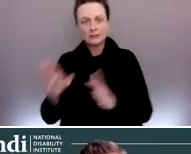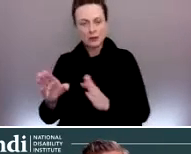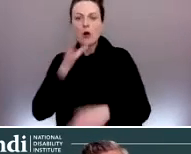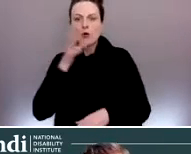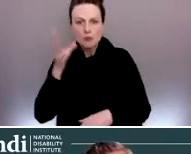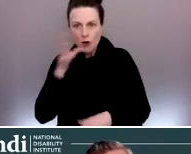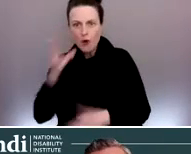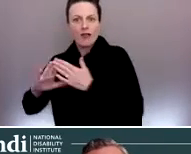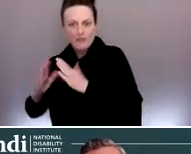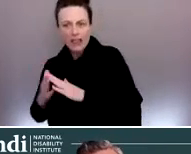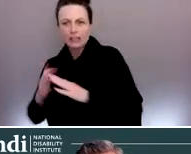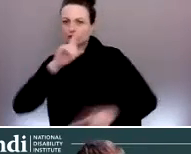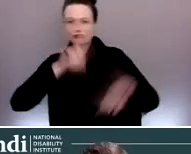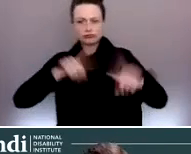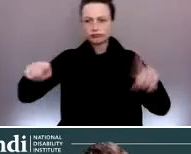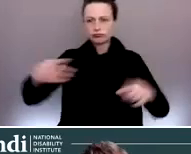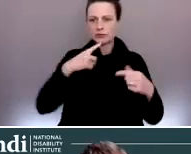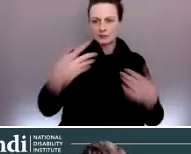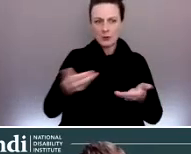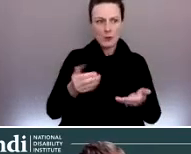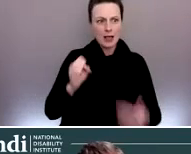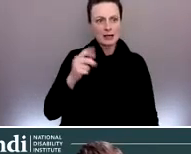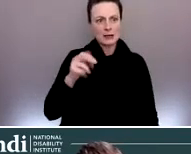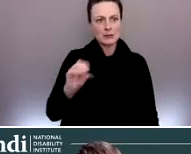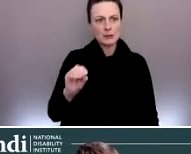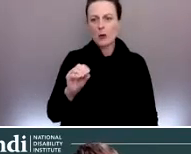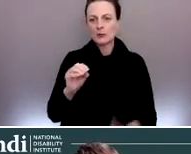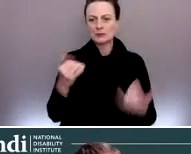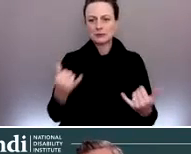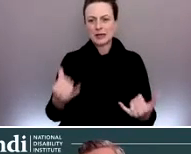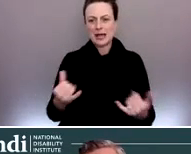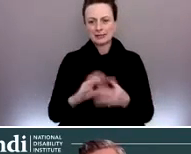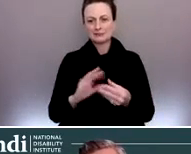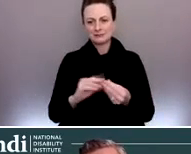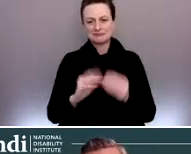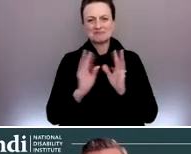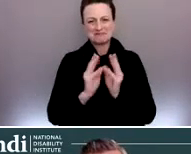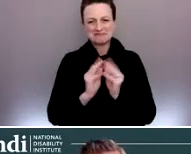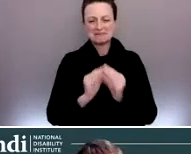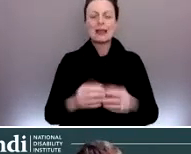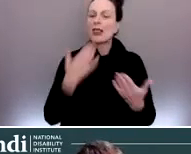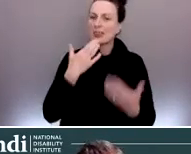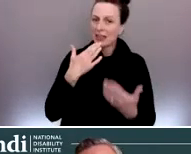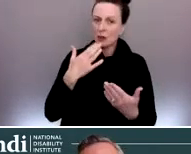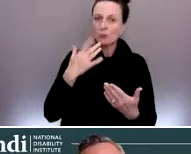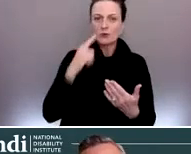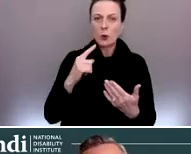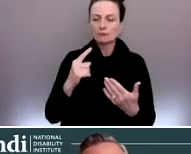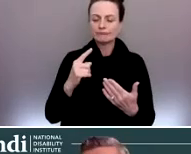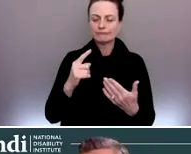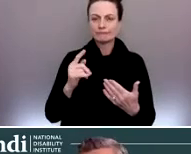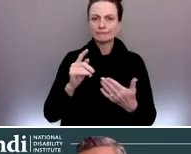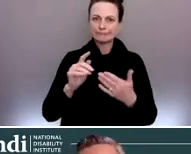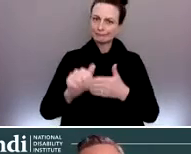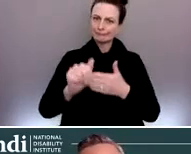Please join me in welcoming Spero to the session. Thank you Spero for serving as the moderator,